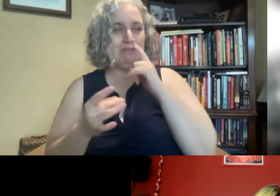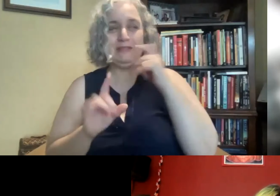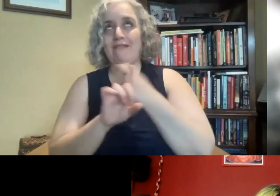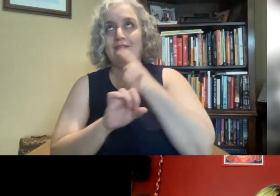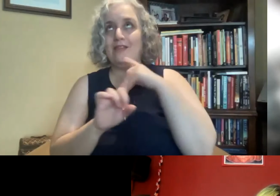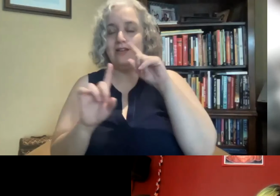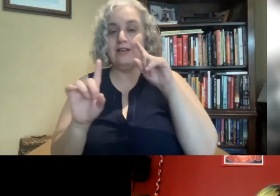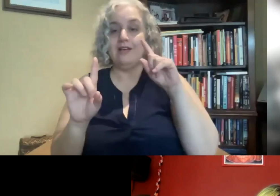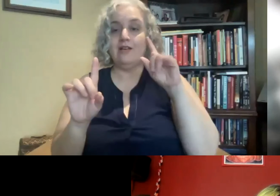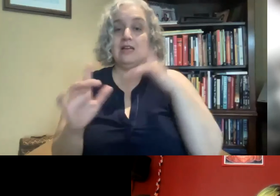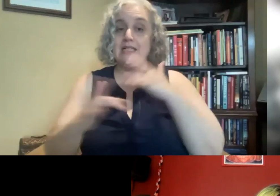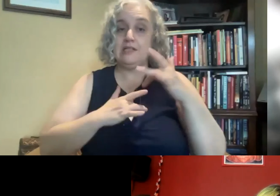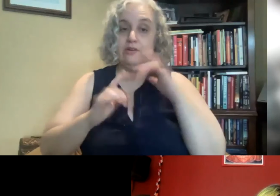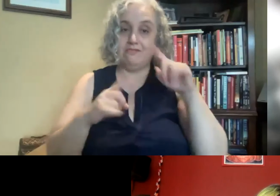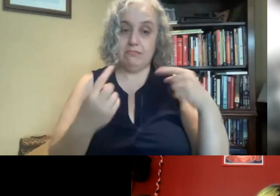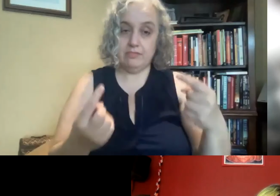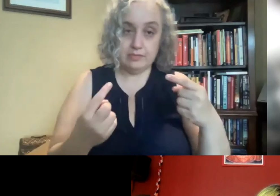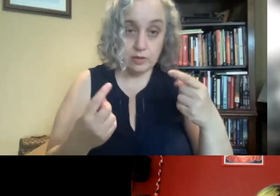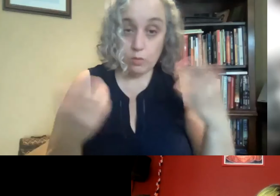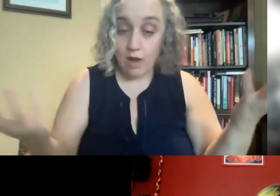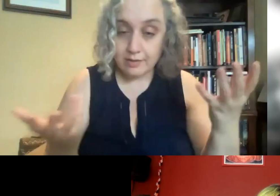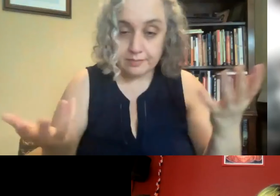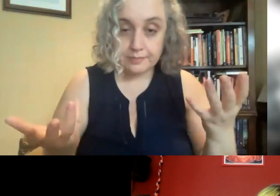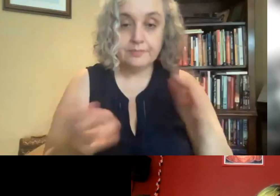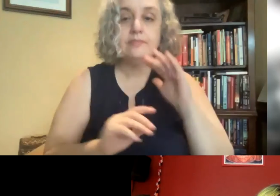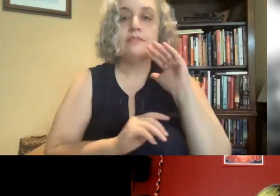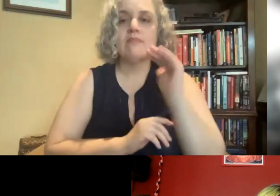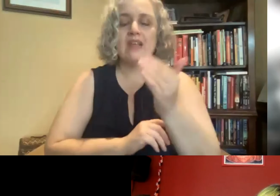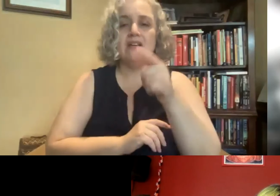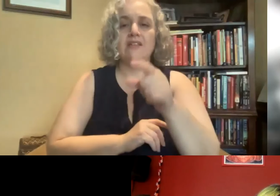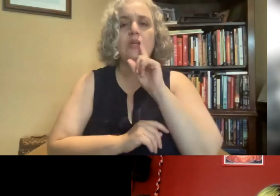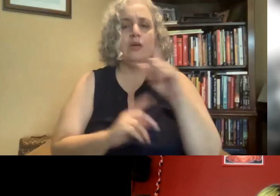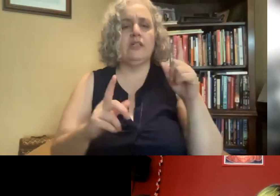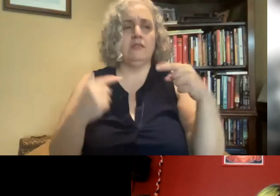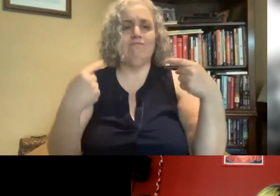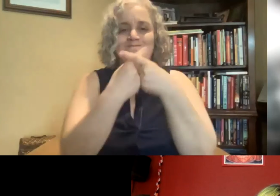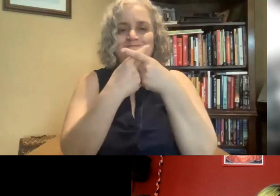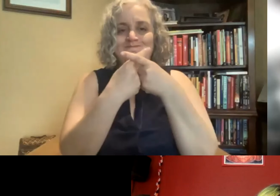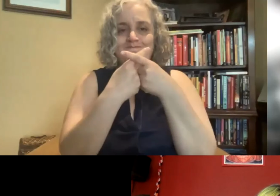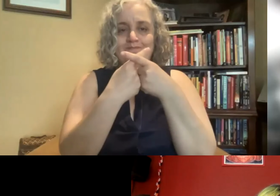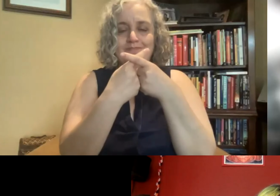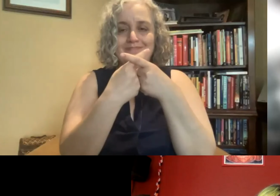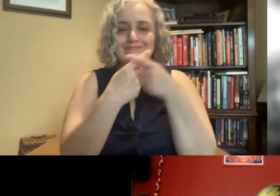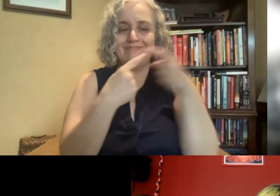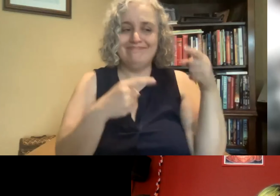my concerns lately is that there seems to be somewhat of a collision between that personalization